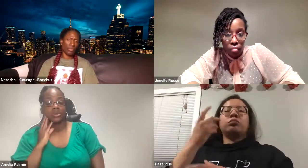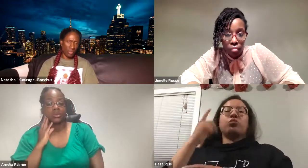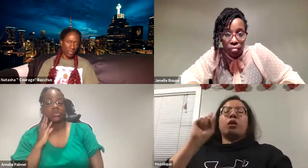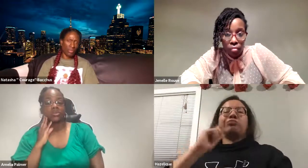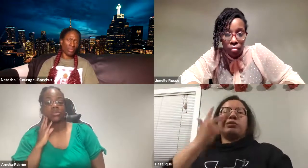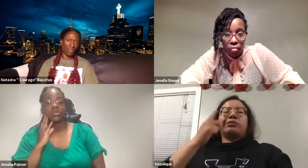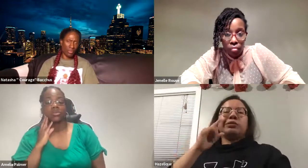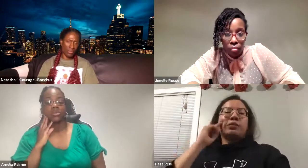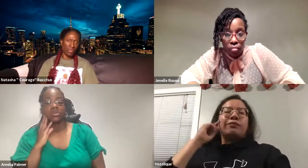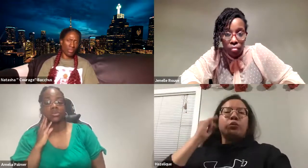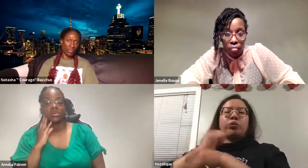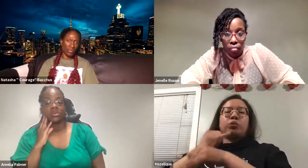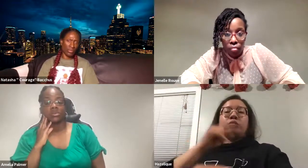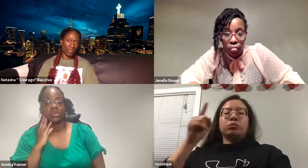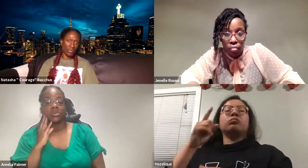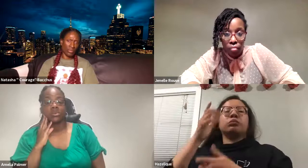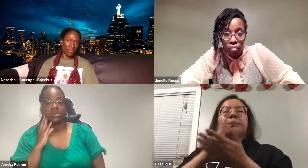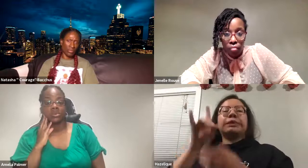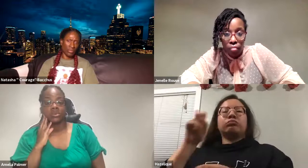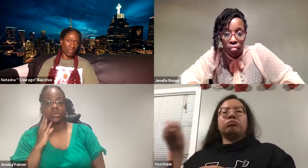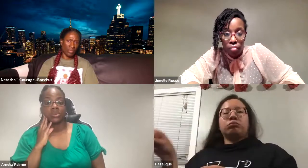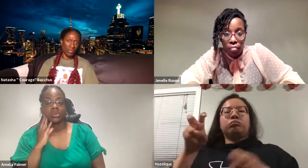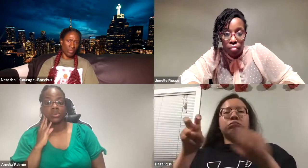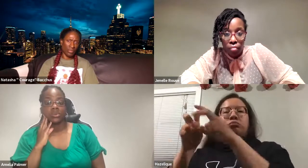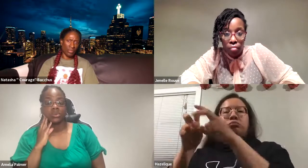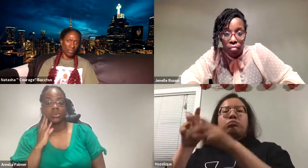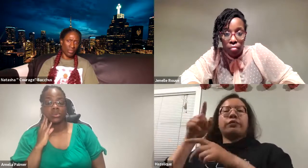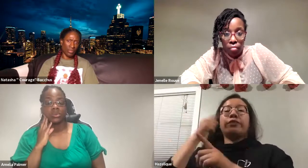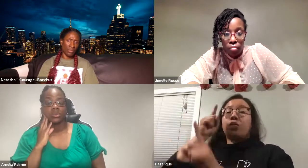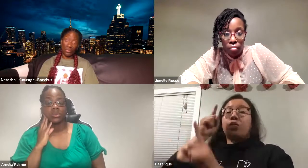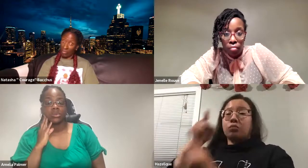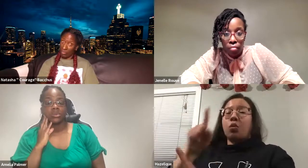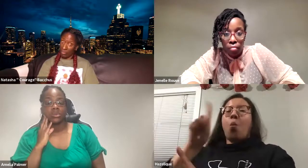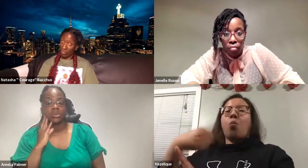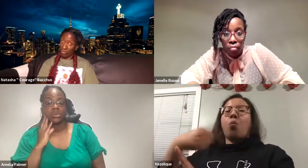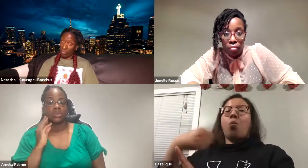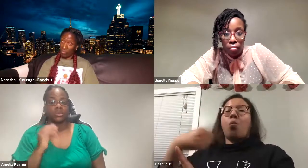in ontario there are three schools for the deaf here and some of the indigenous students